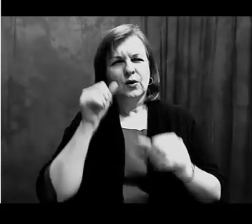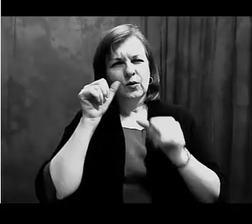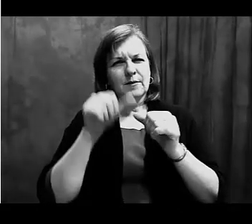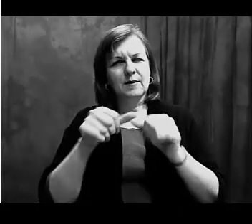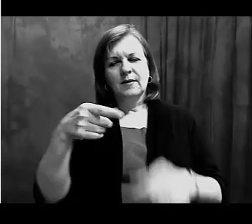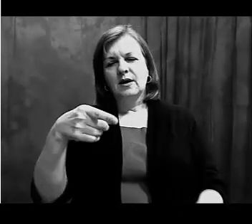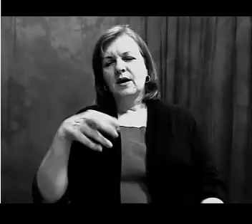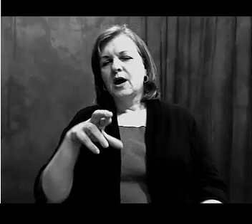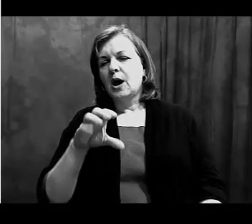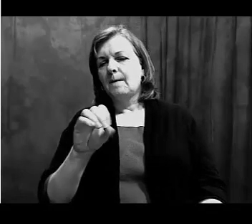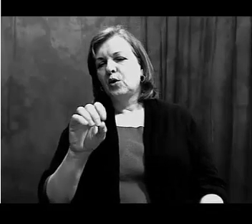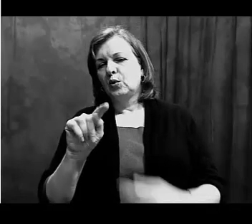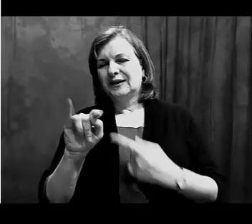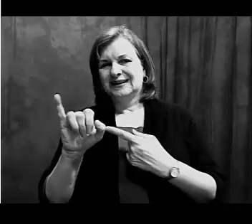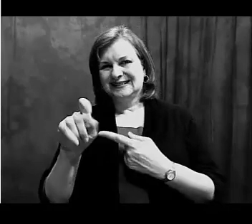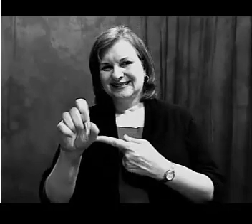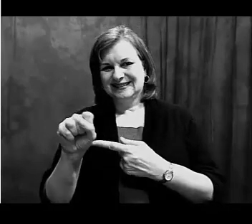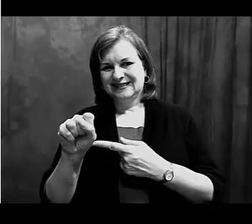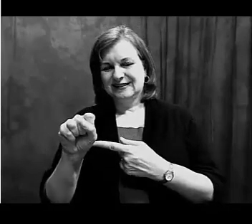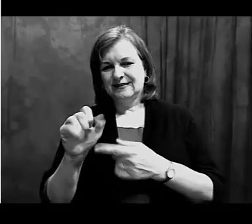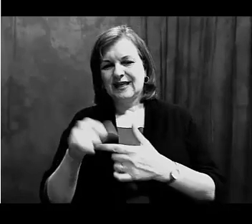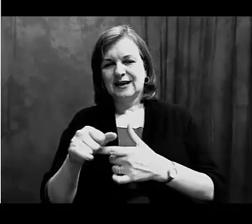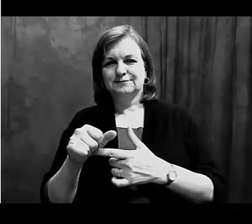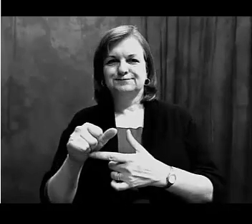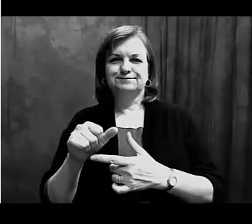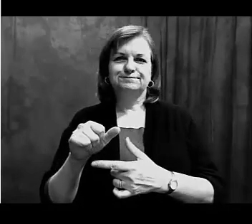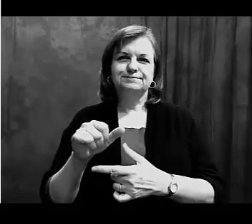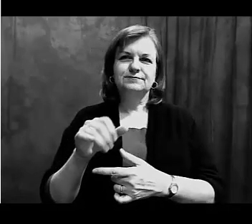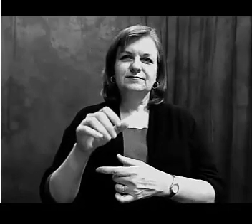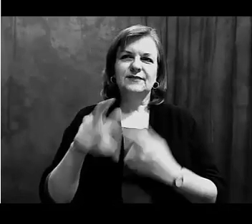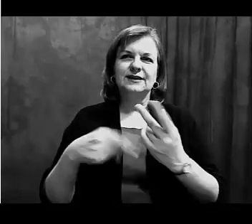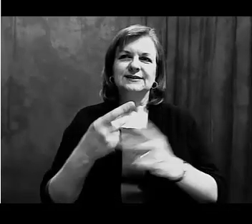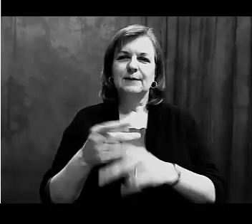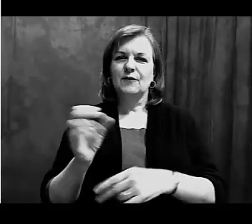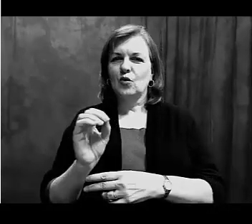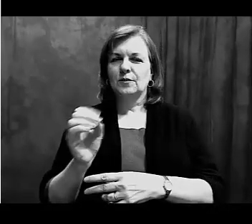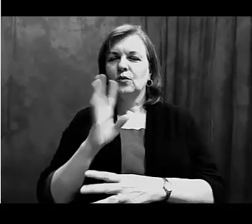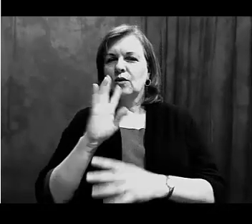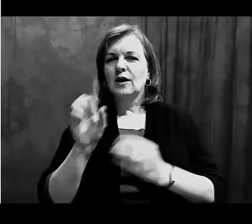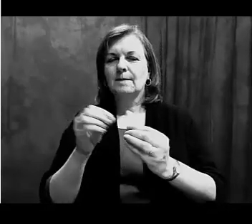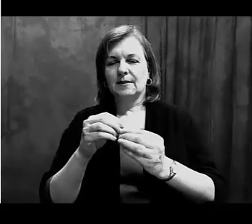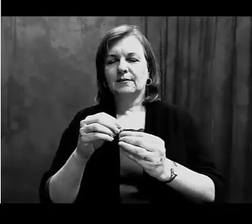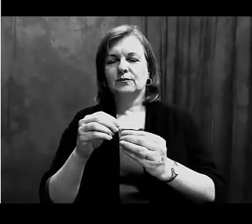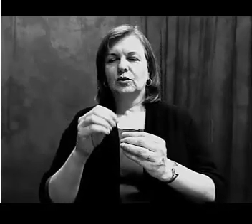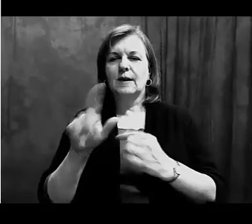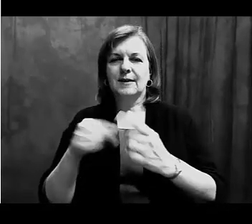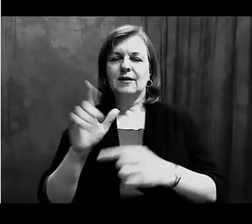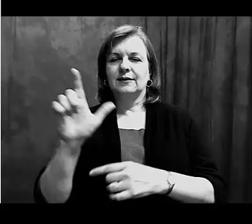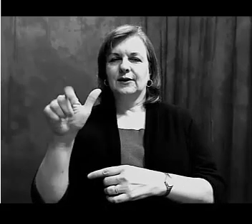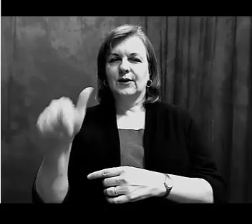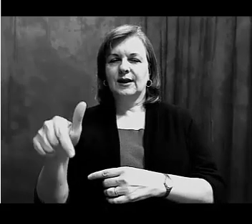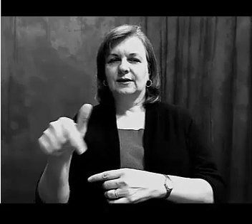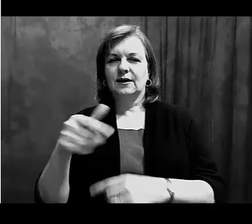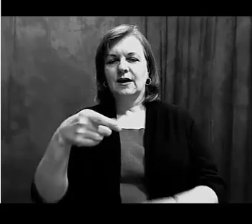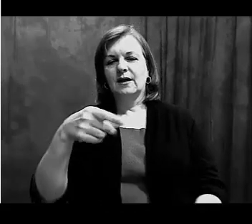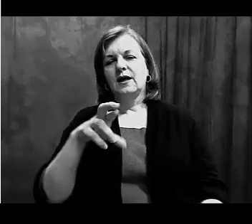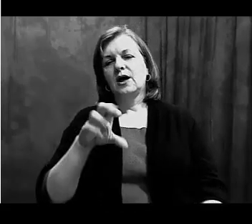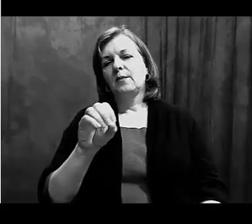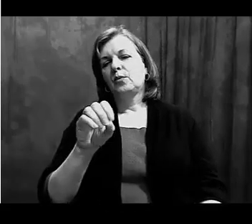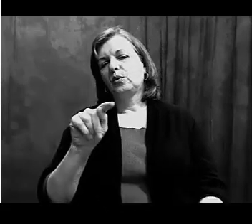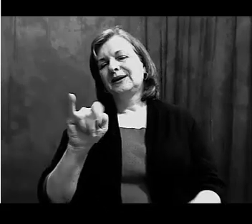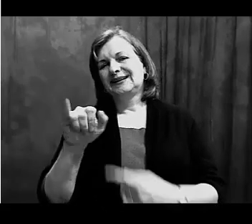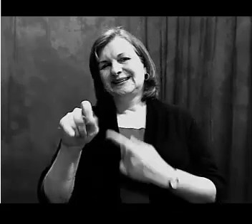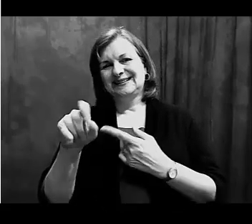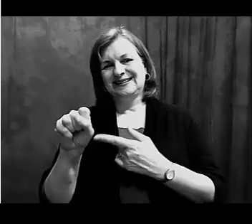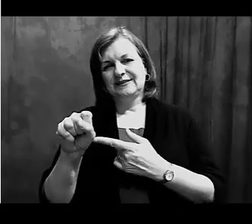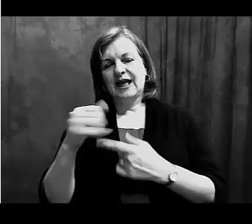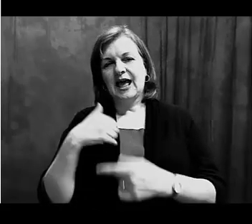Protists - there's that name again of those intermediate organisms that we will talk much more about later on and we look at